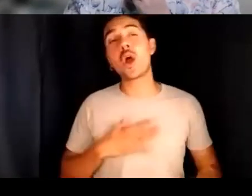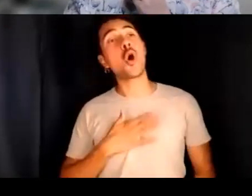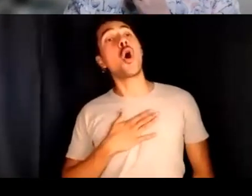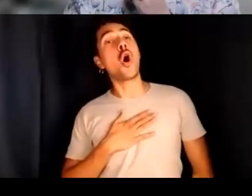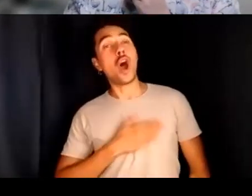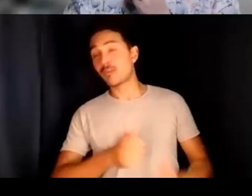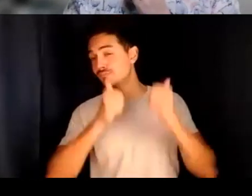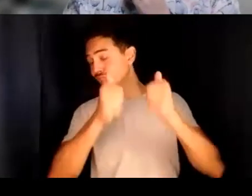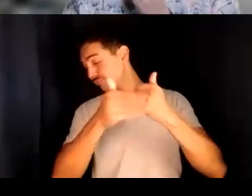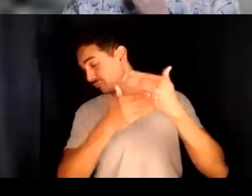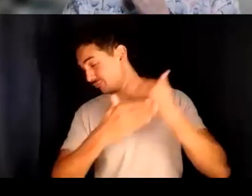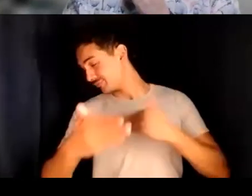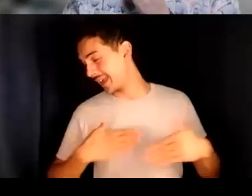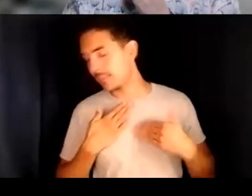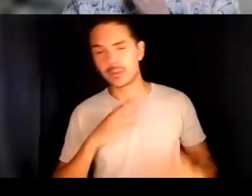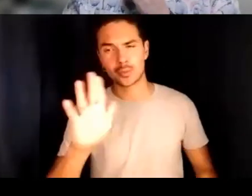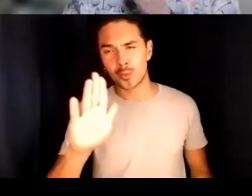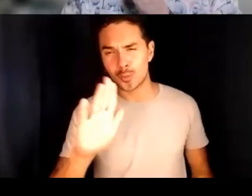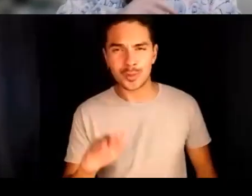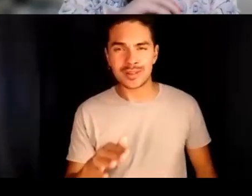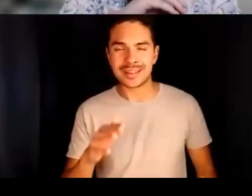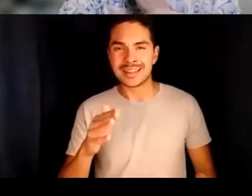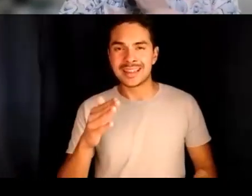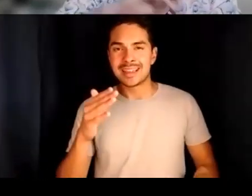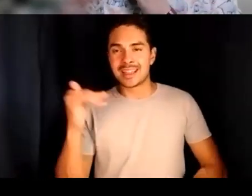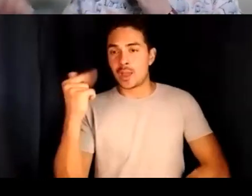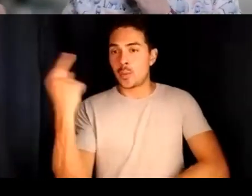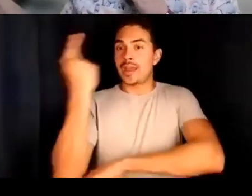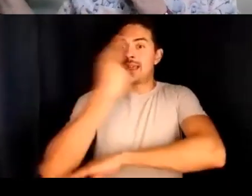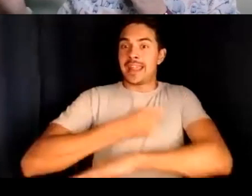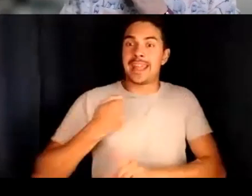that they know, you know, that you're there